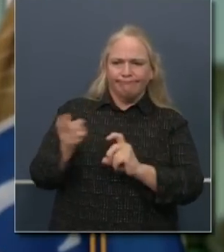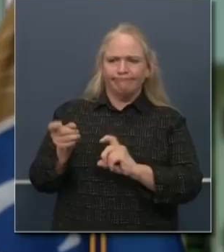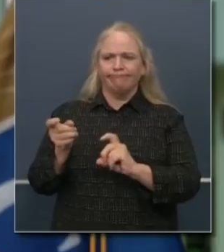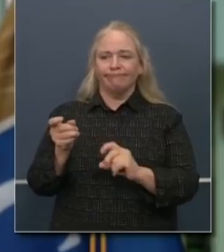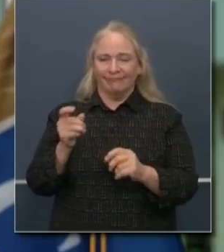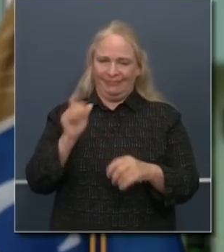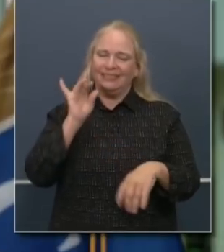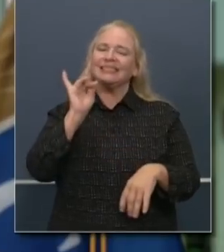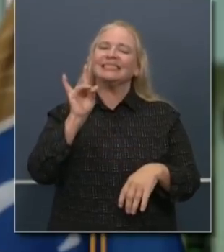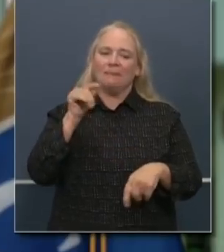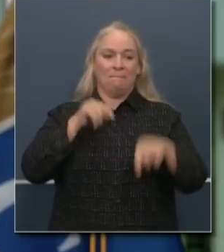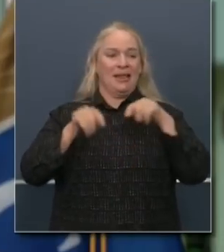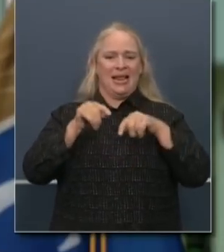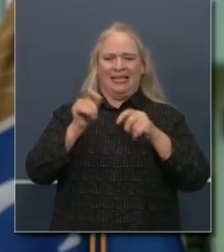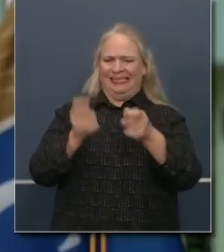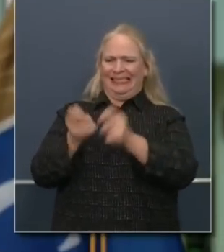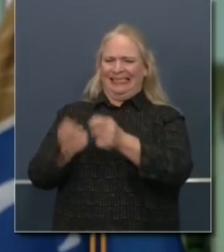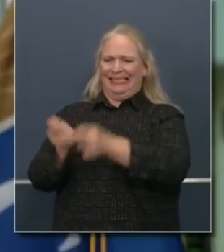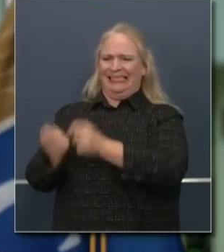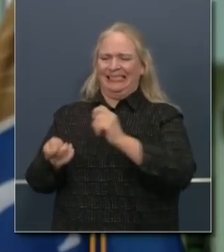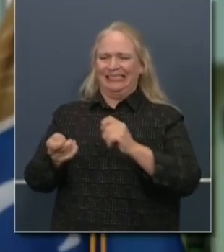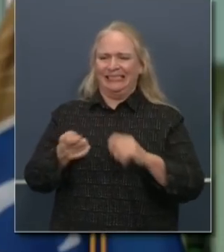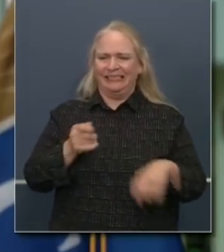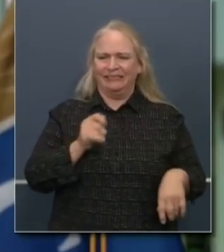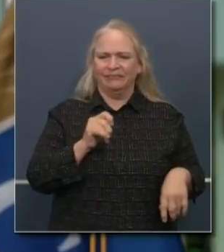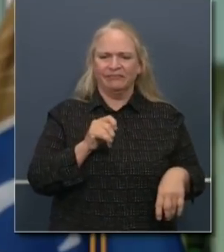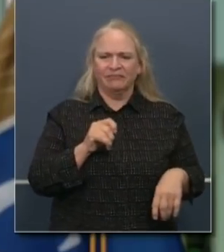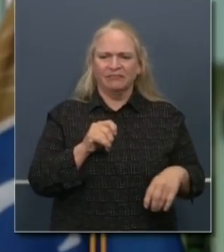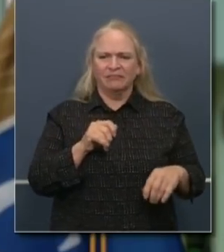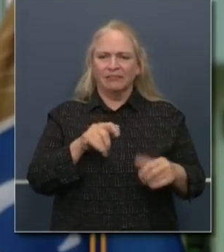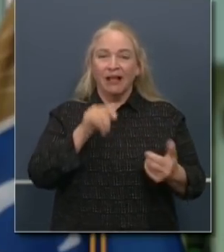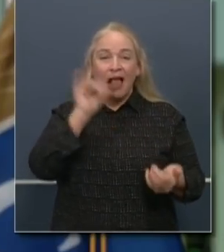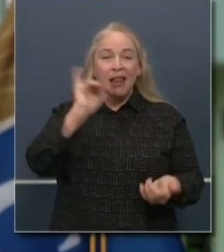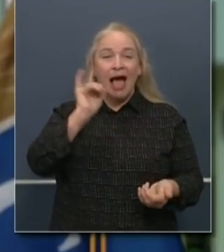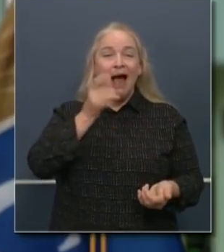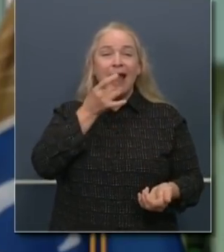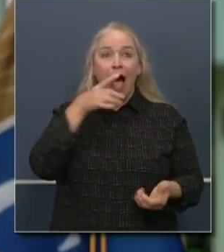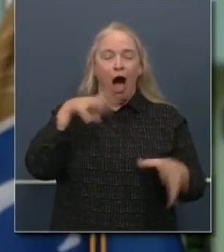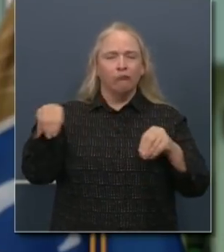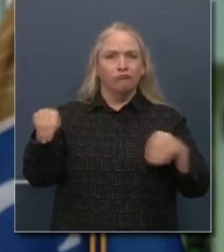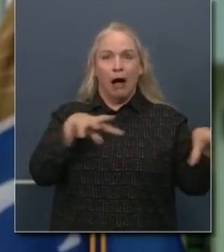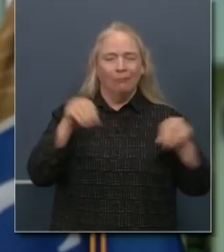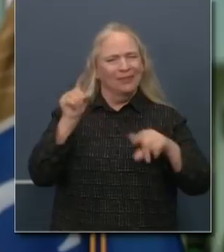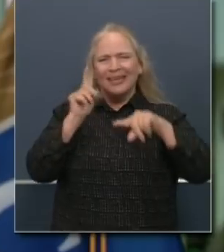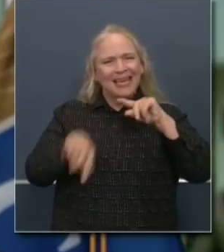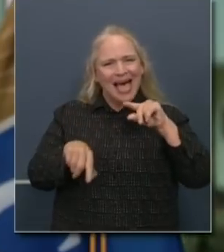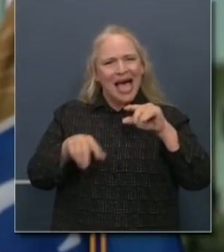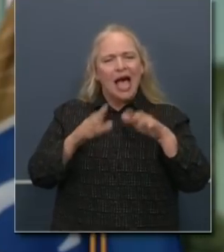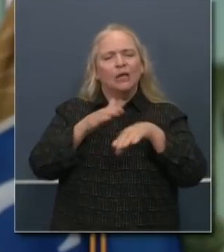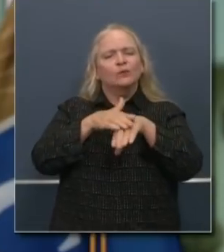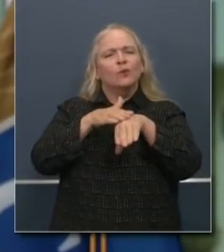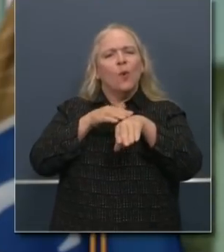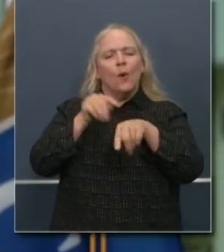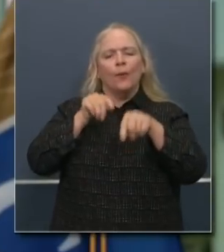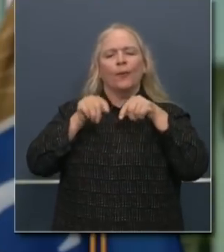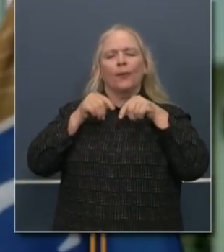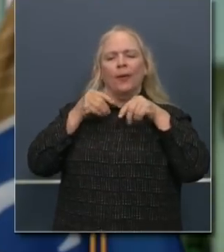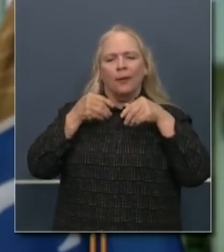MODIFICATION MODE OF OUR ORIGINAL STAY AT HOME ORDER BUT